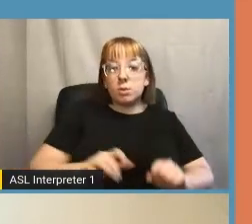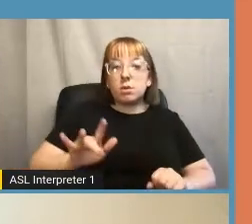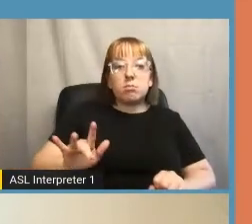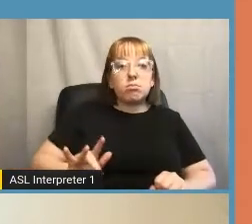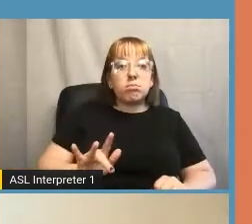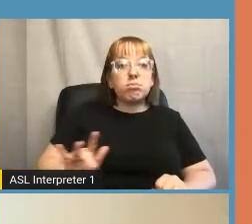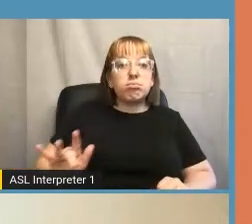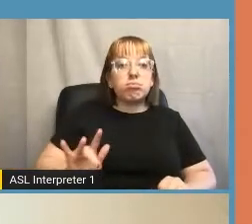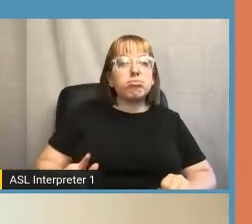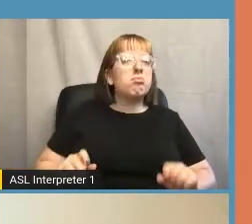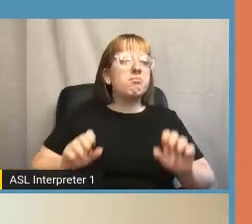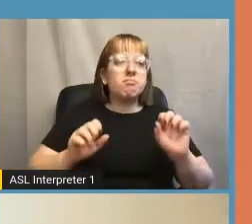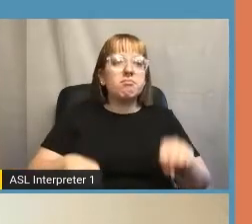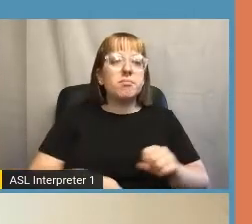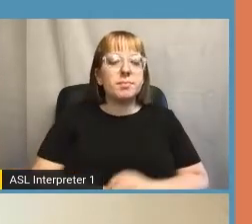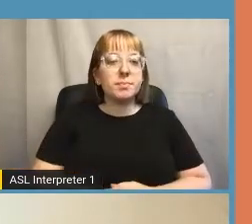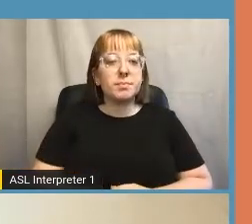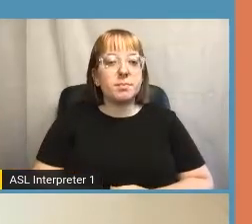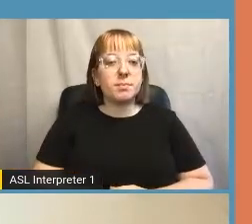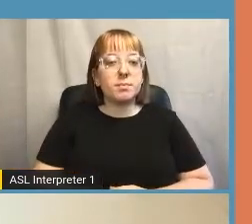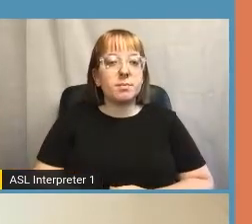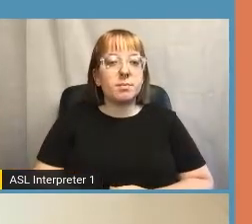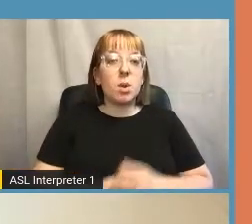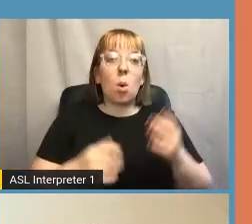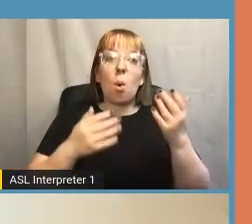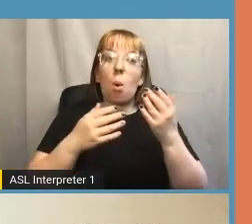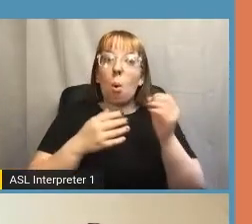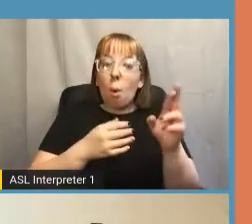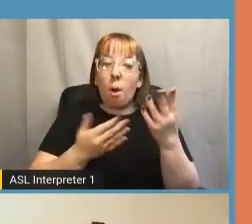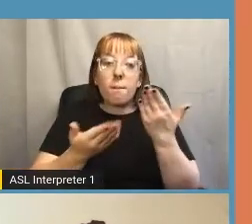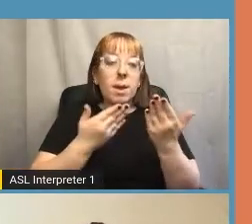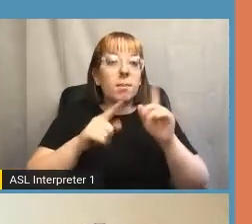create or you may want to have a variety of different ways to navigate like this example